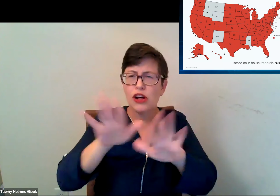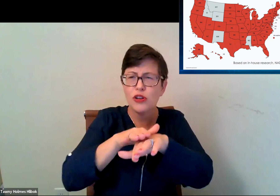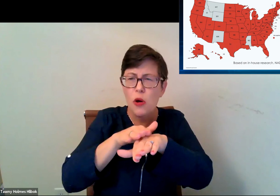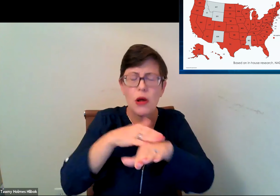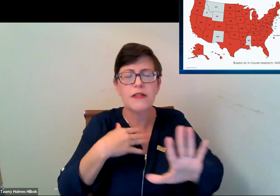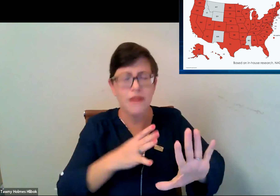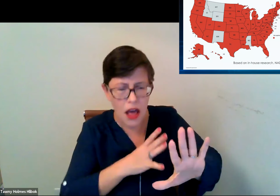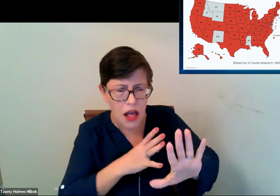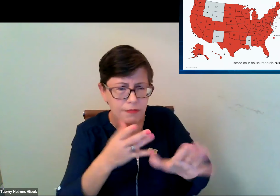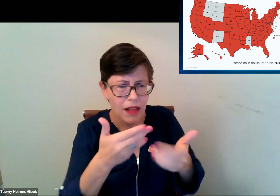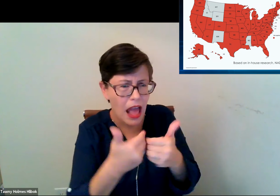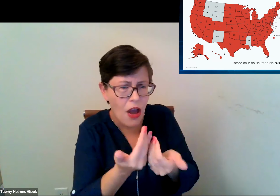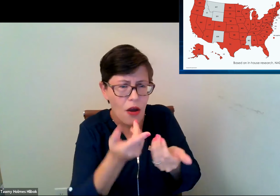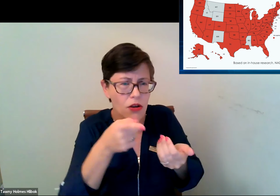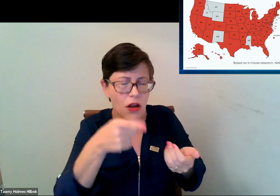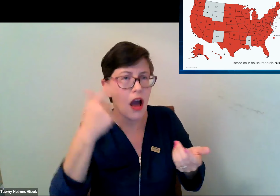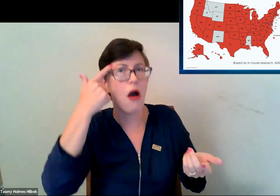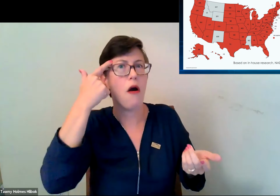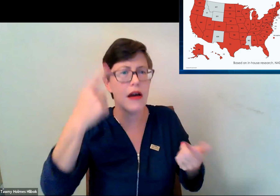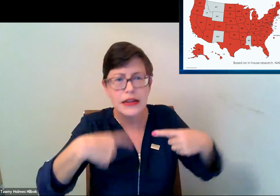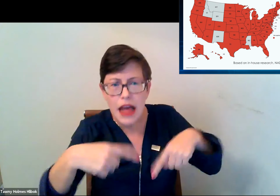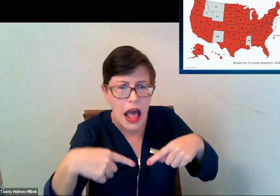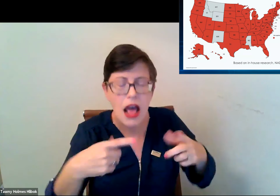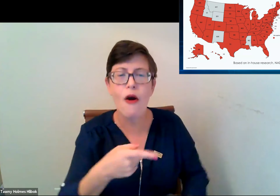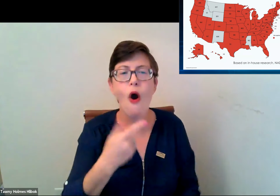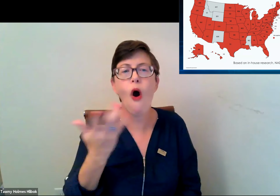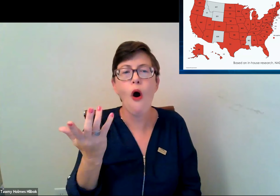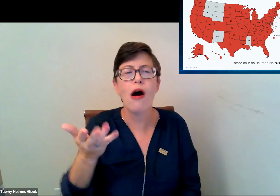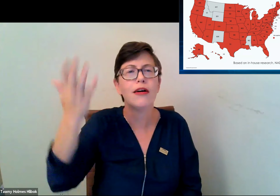Ask that person about how they learn they asked me to slow my signing down which I accommodated for,